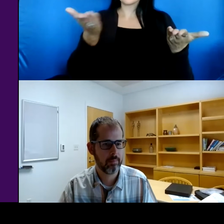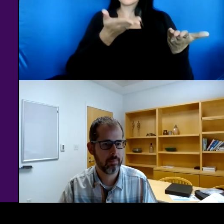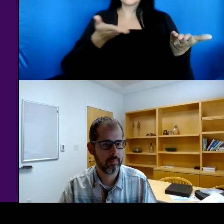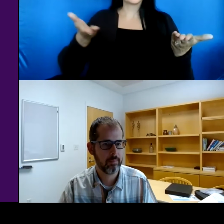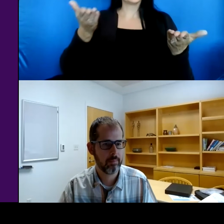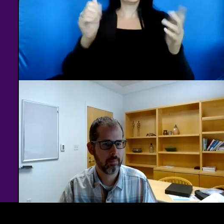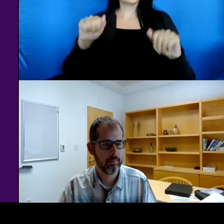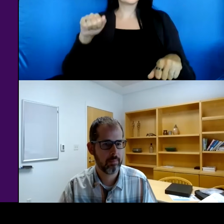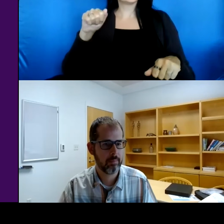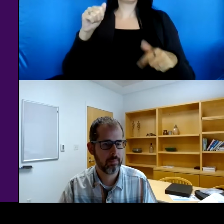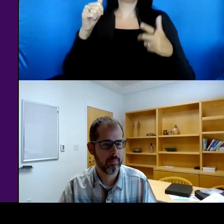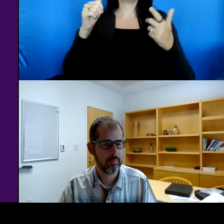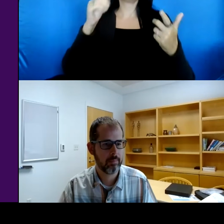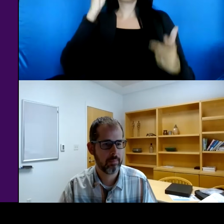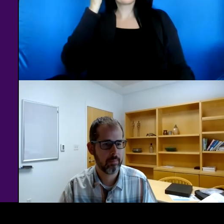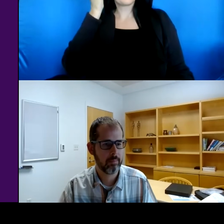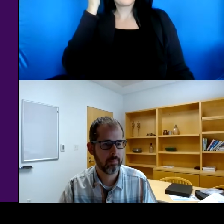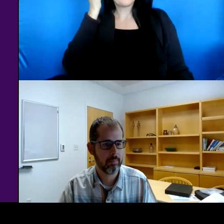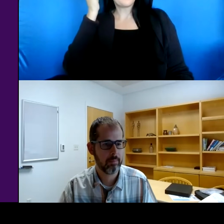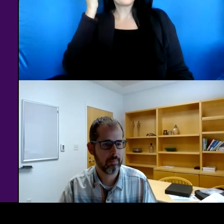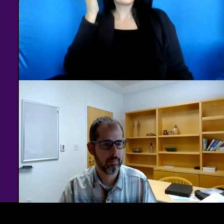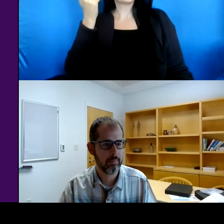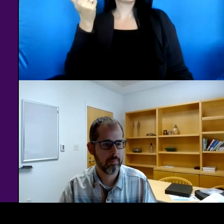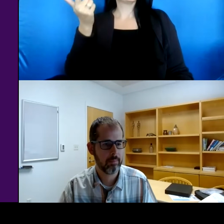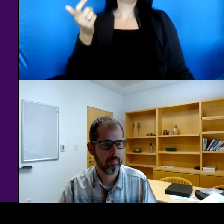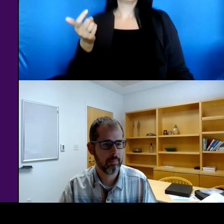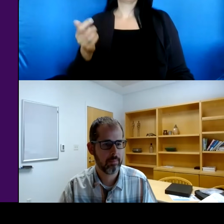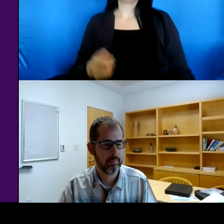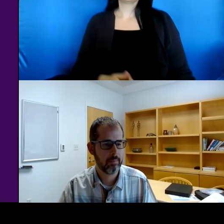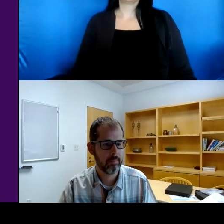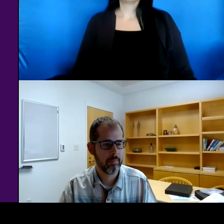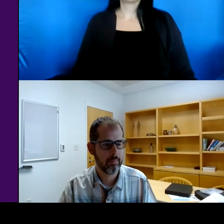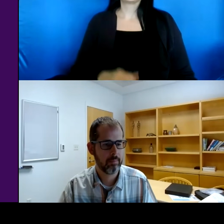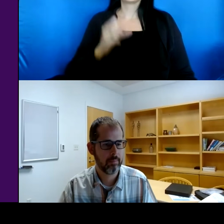designer, or perhaps as a UX writer, might need to be thinking about so that you can accommodate